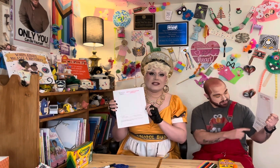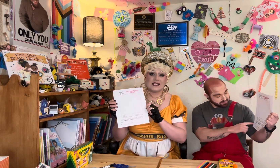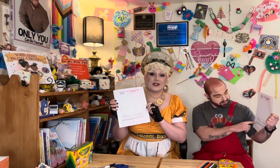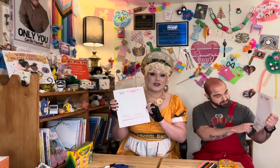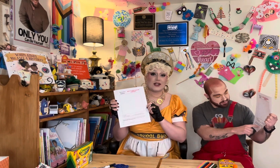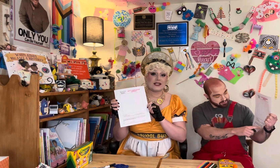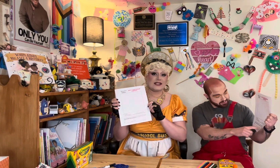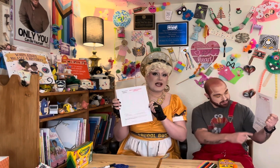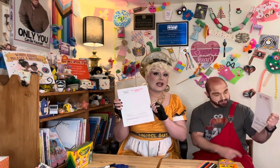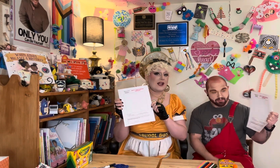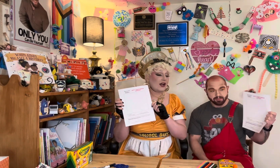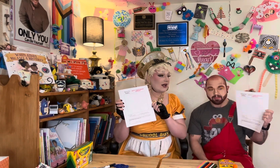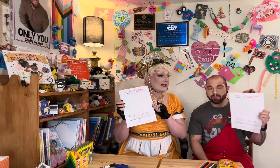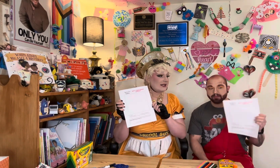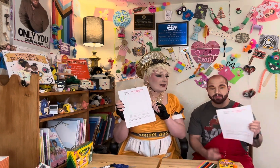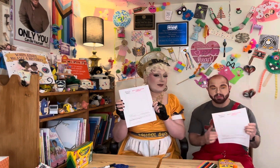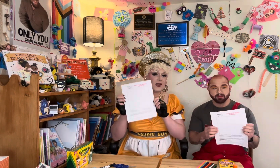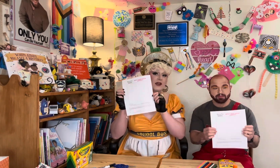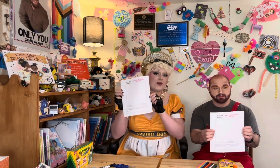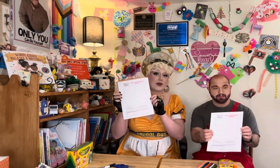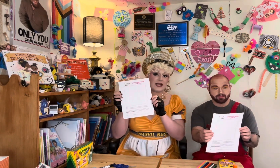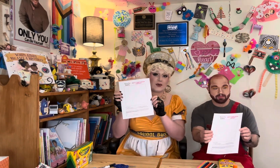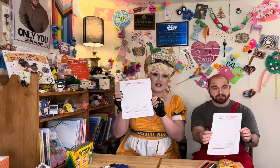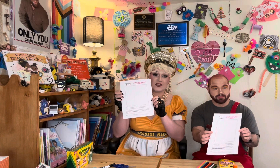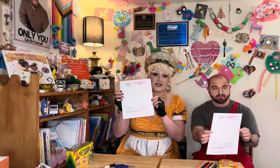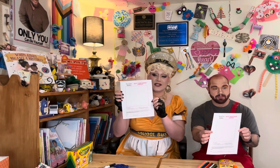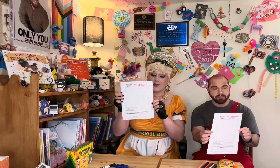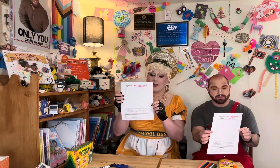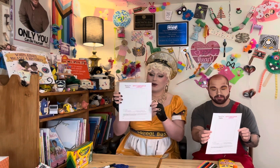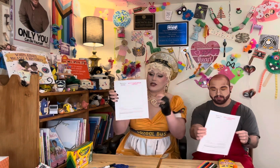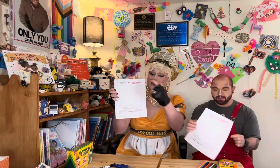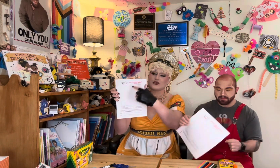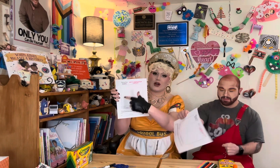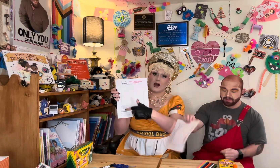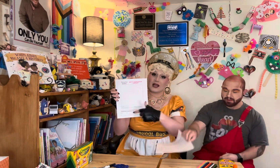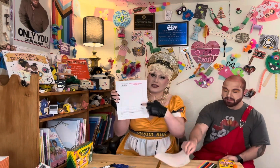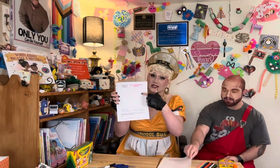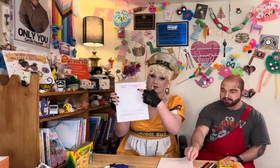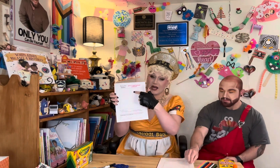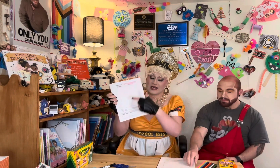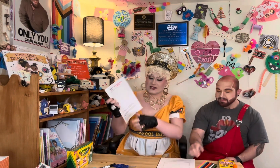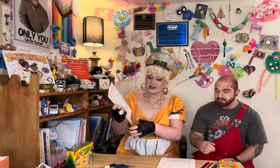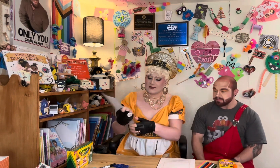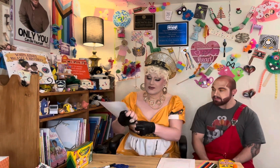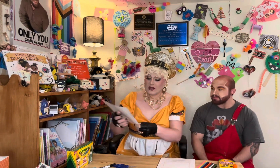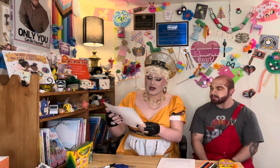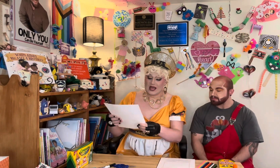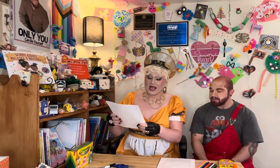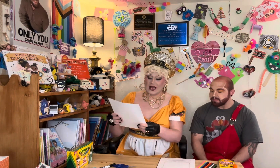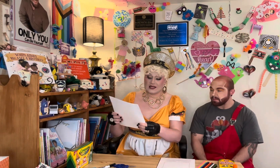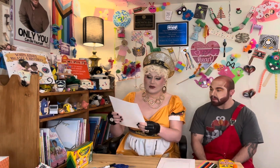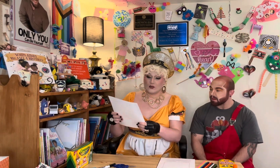the T-shirt Design Contest! If you print out one of these pieces of paper, you can draw in this box. And